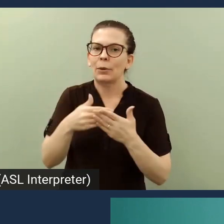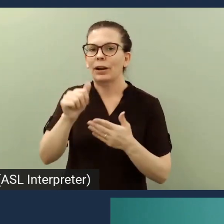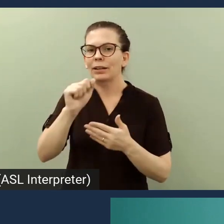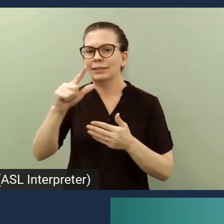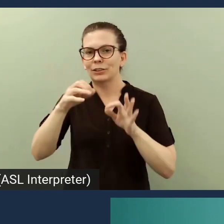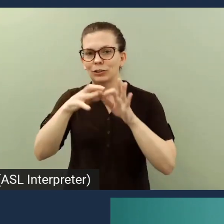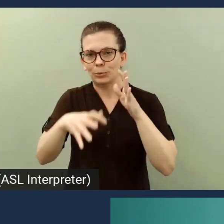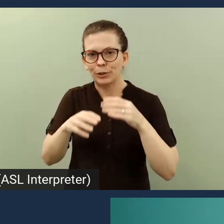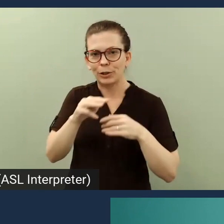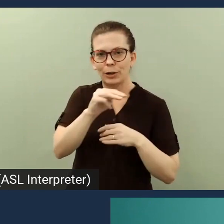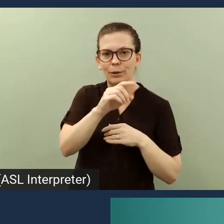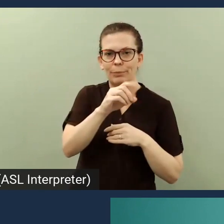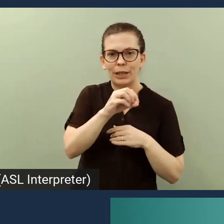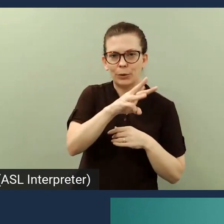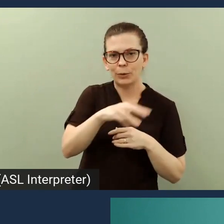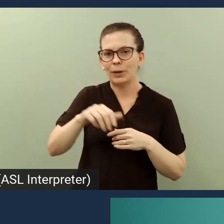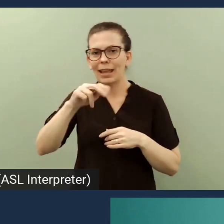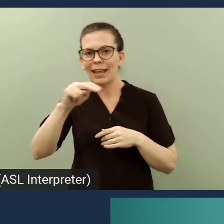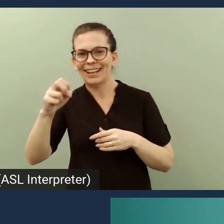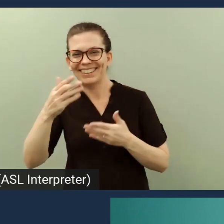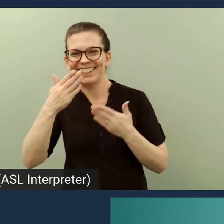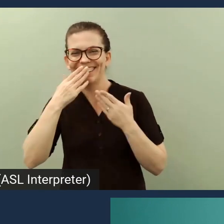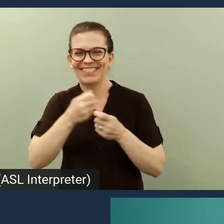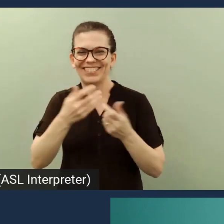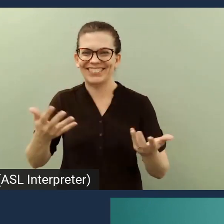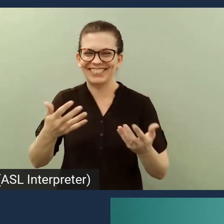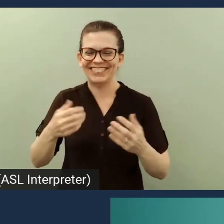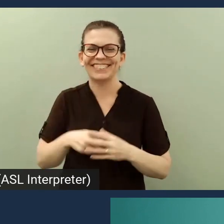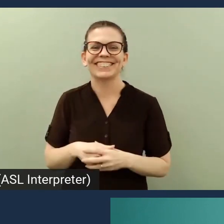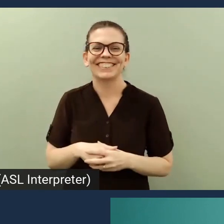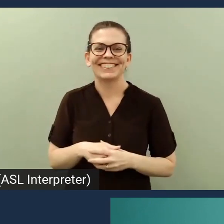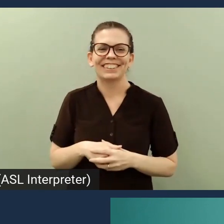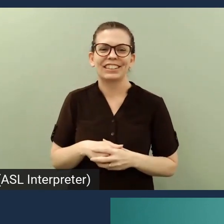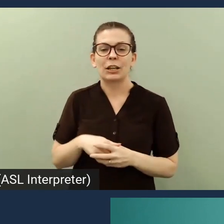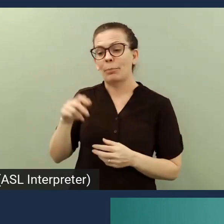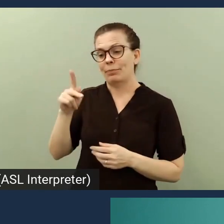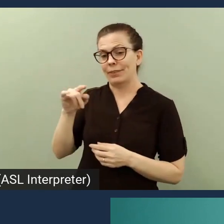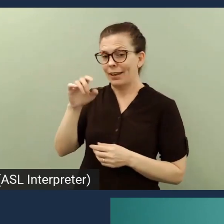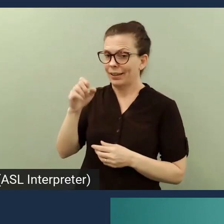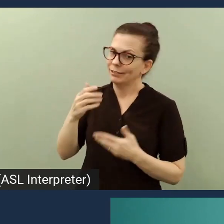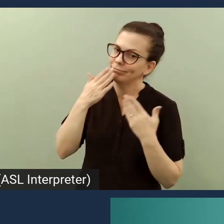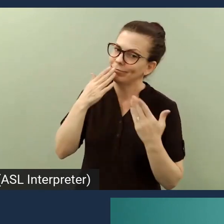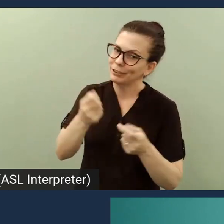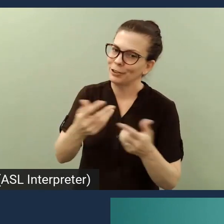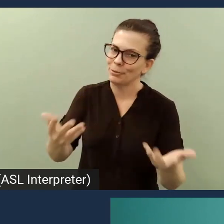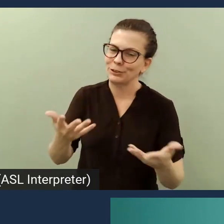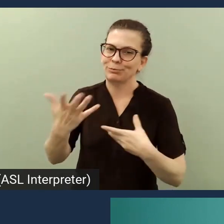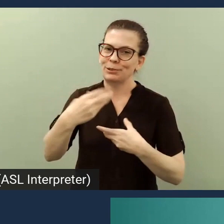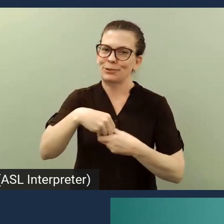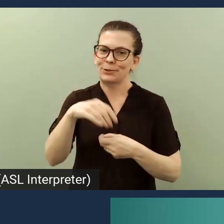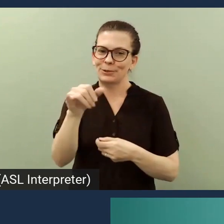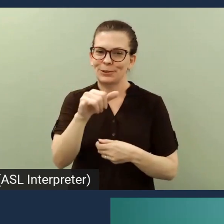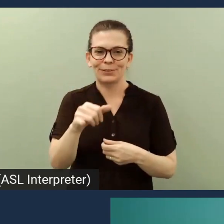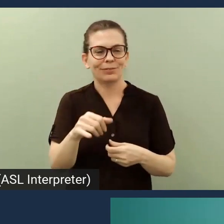Meadow and Anne, thank you very much. Kyle, thank you very much for being part of this show. Thank you-- - Hey, it's always a pleasure